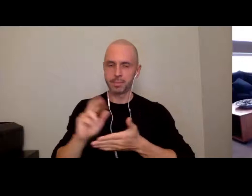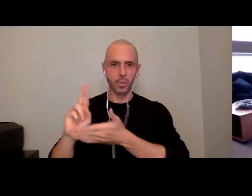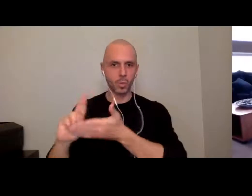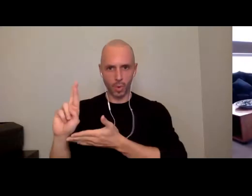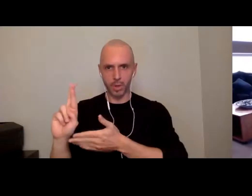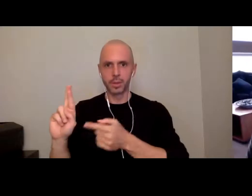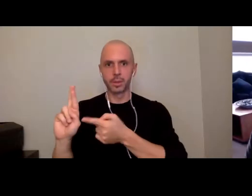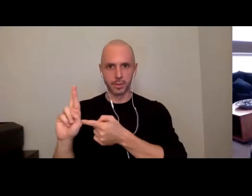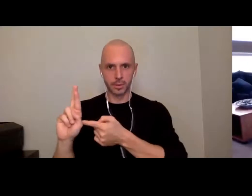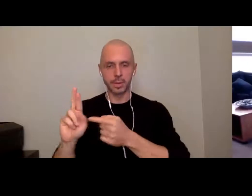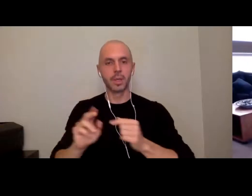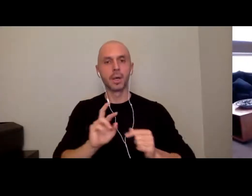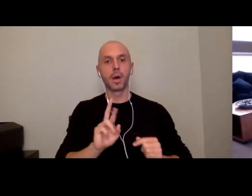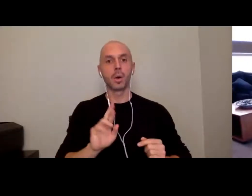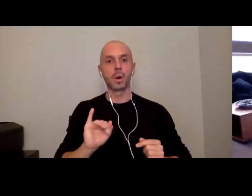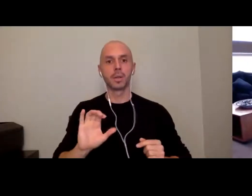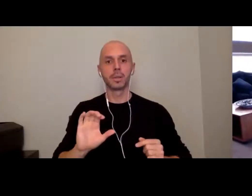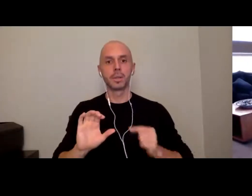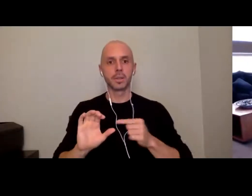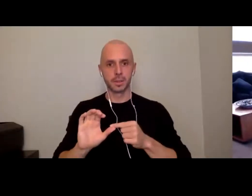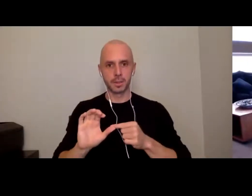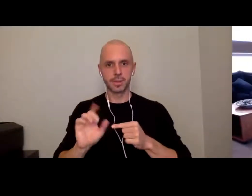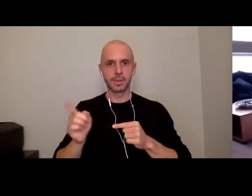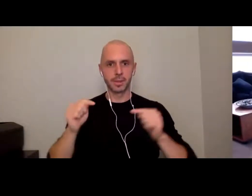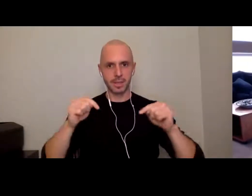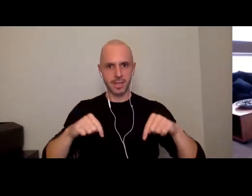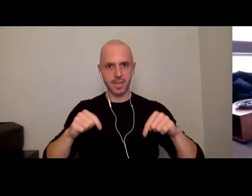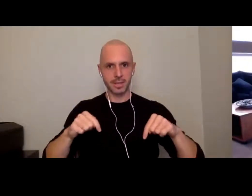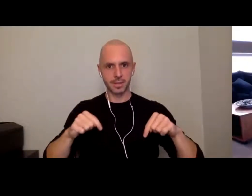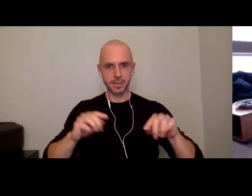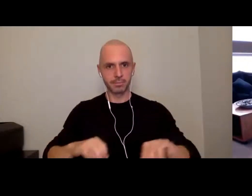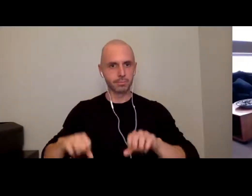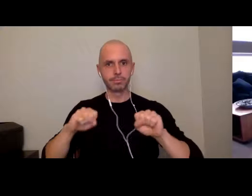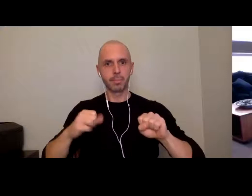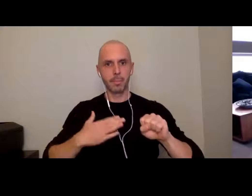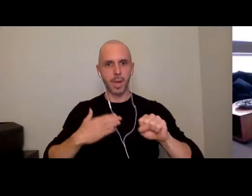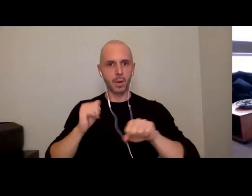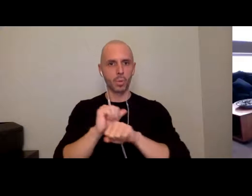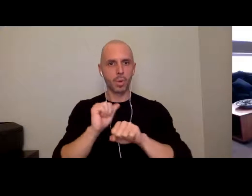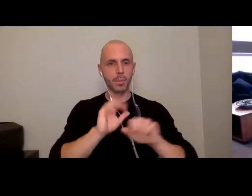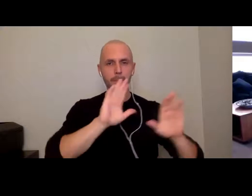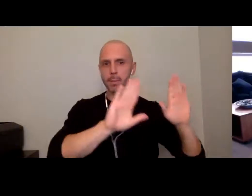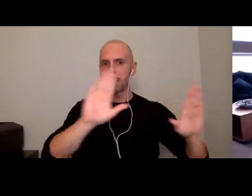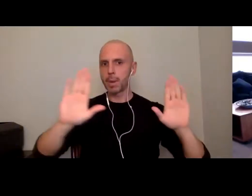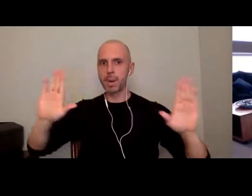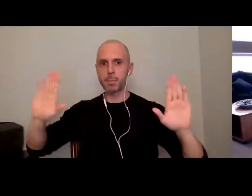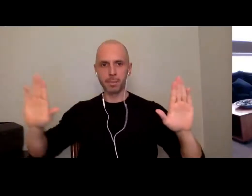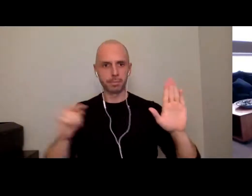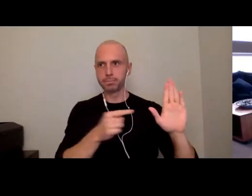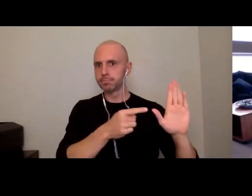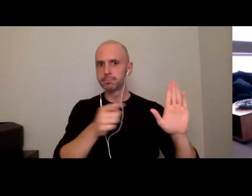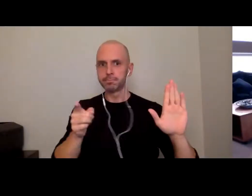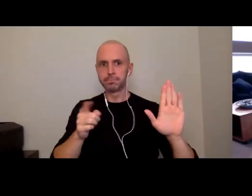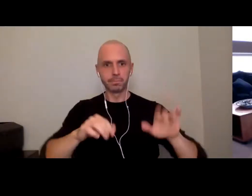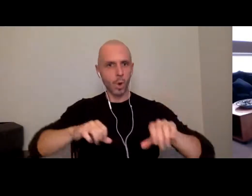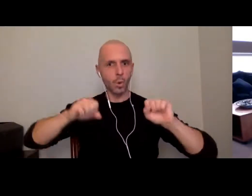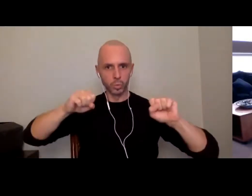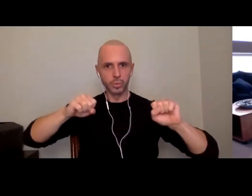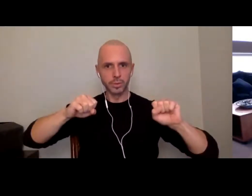Centre for hosting the exhibition and for working together to curate the show and all your staff